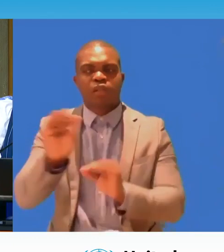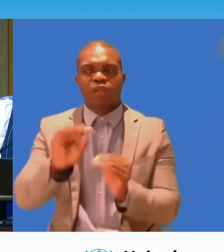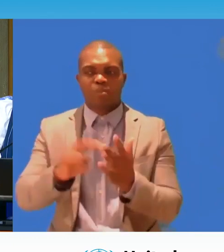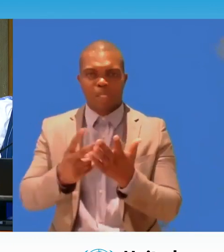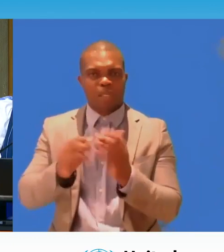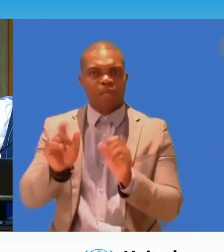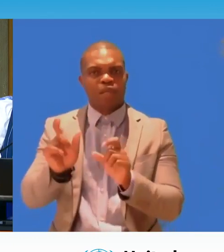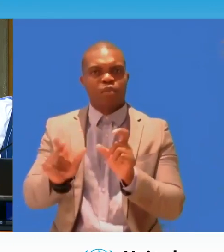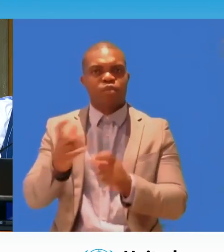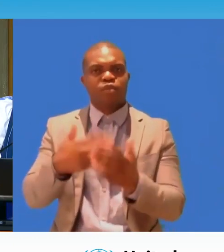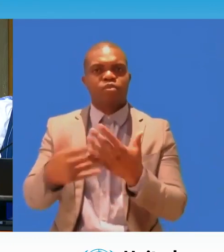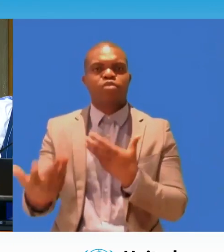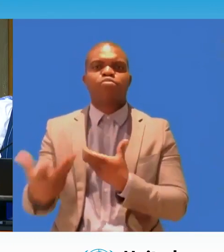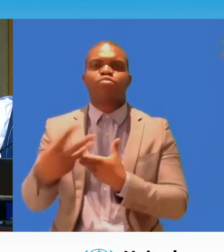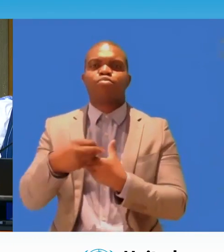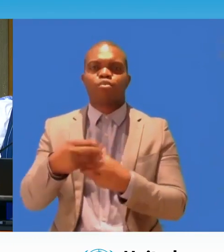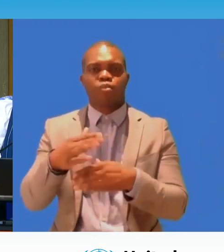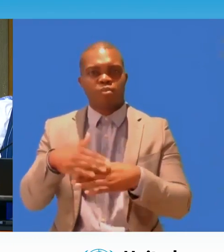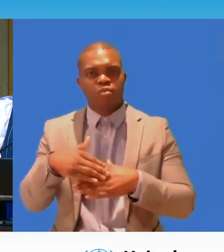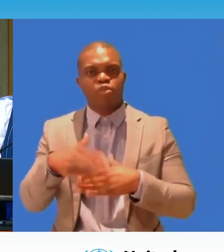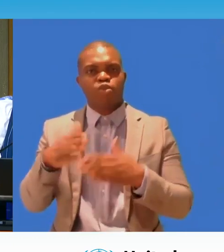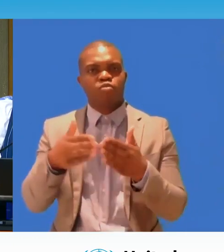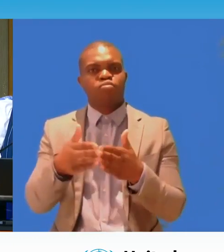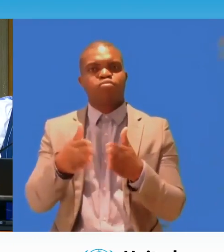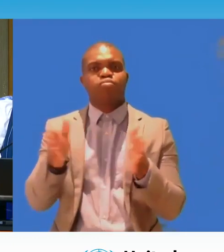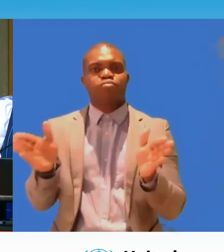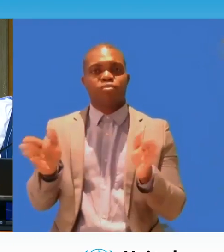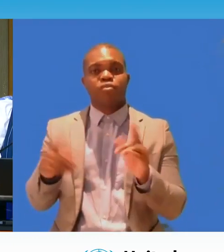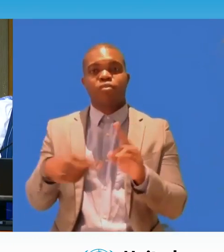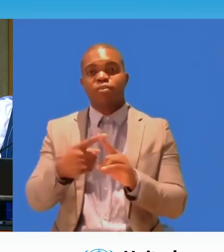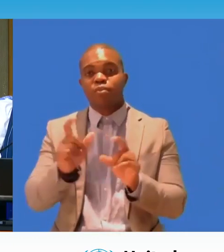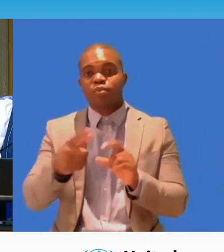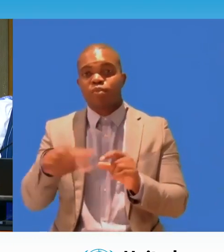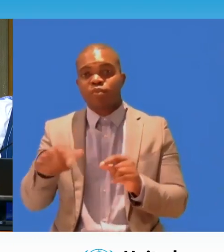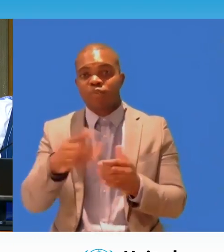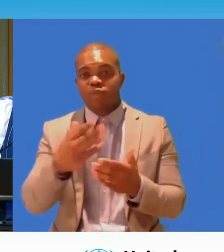and are vulnerable to the effects of conflict climate change and health